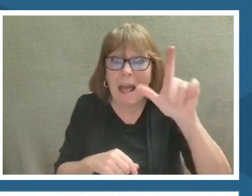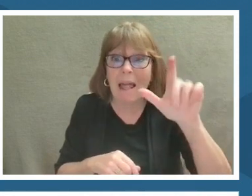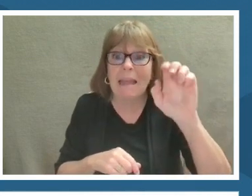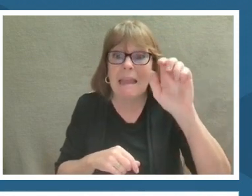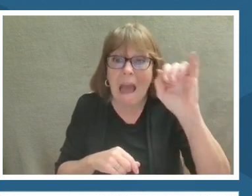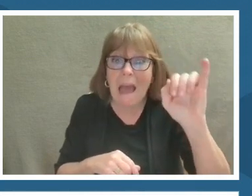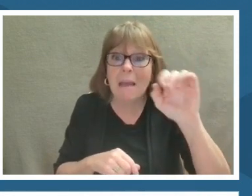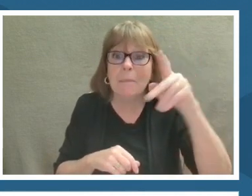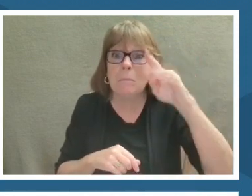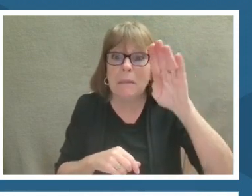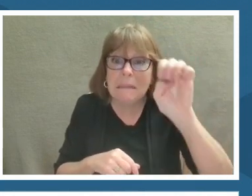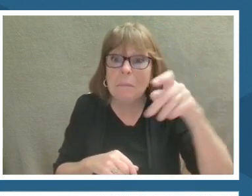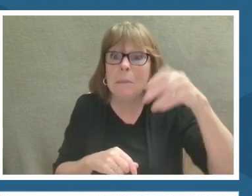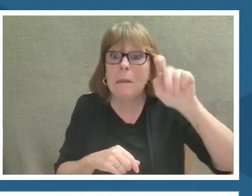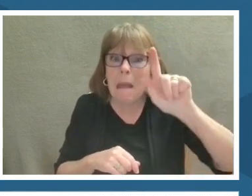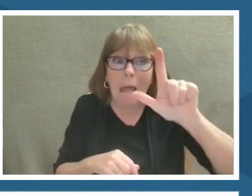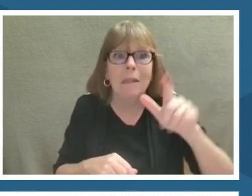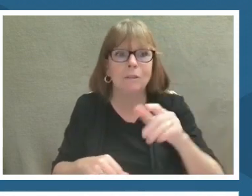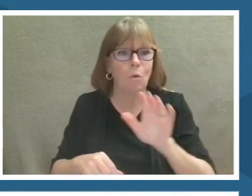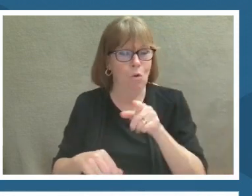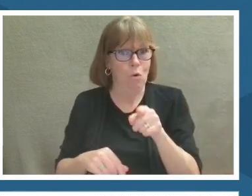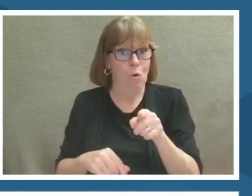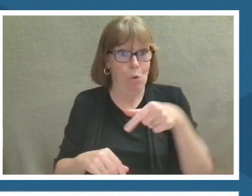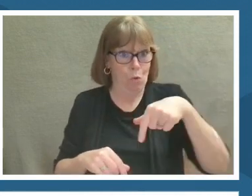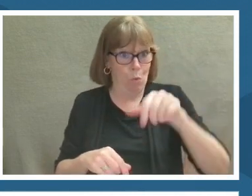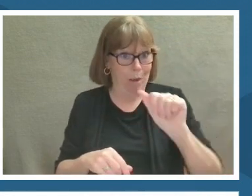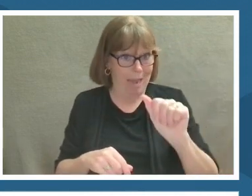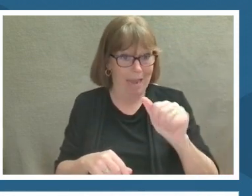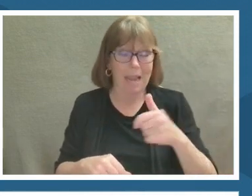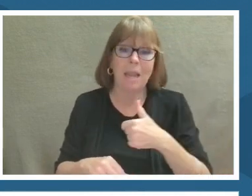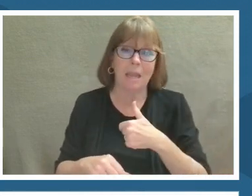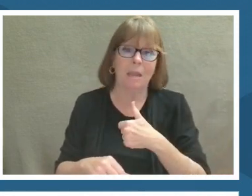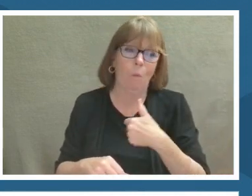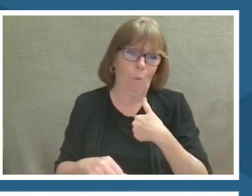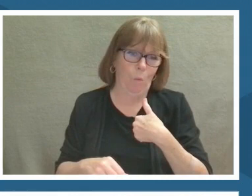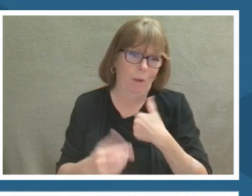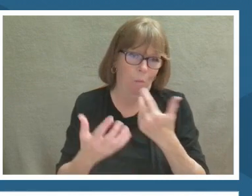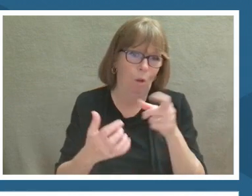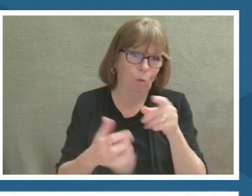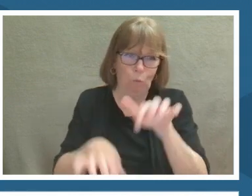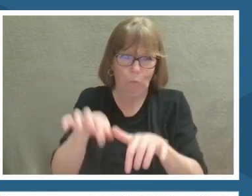the q a and again this helps differentiate our